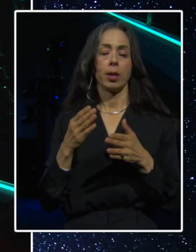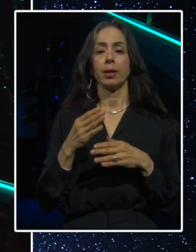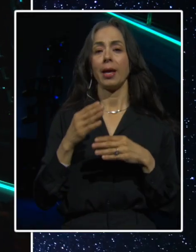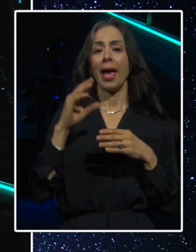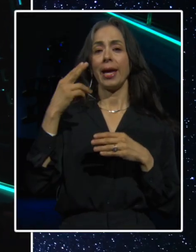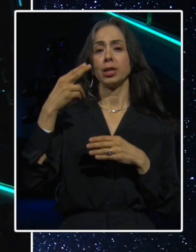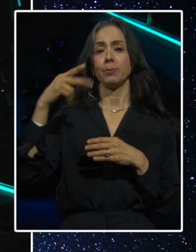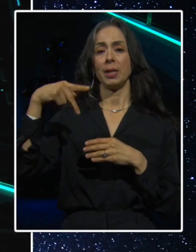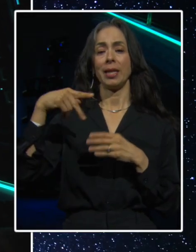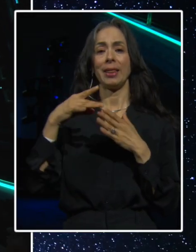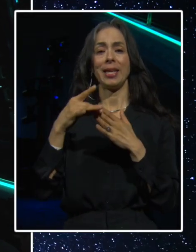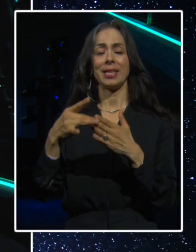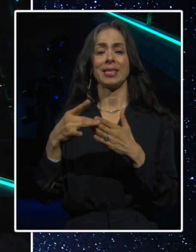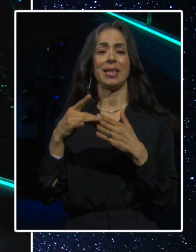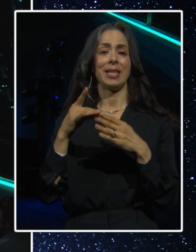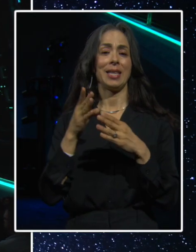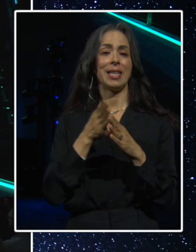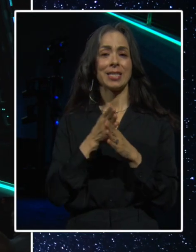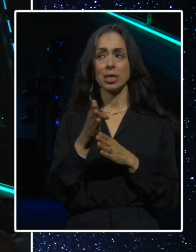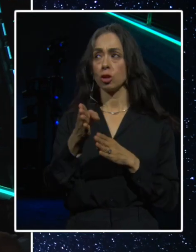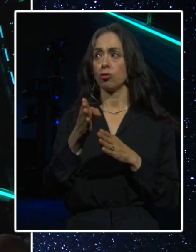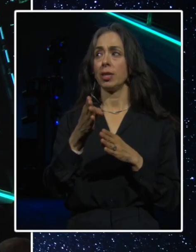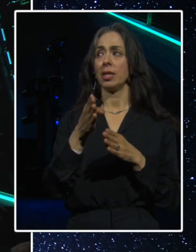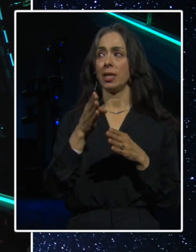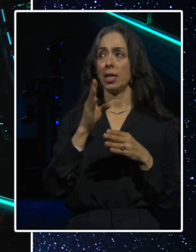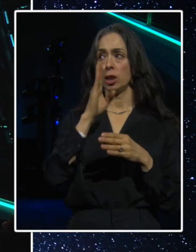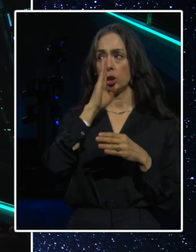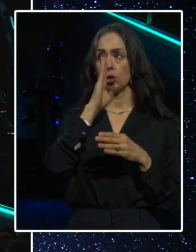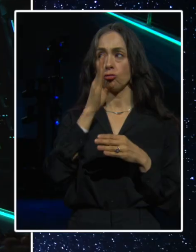HPE leads in the industry in direct liquid cooling,